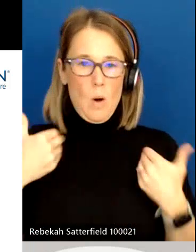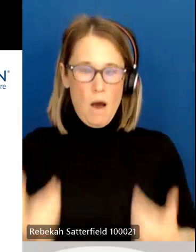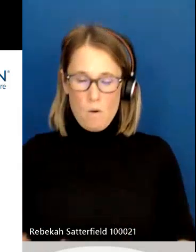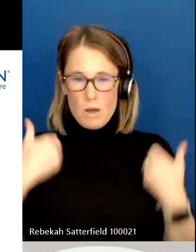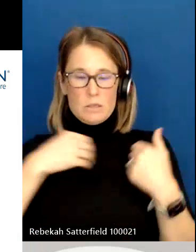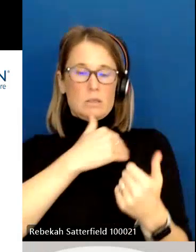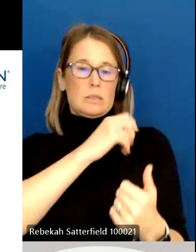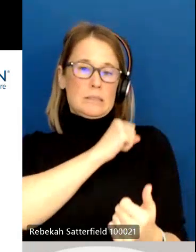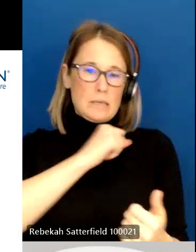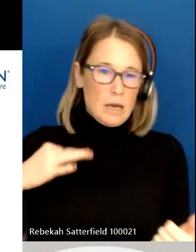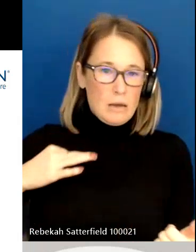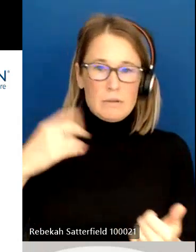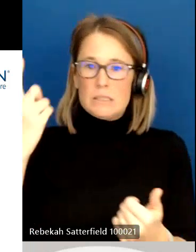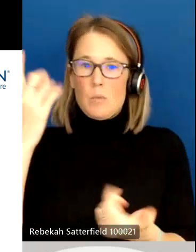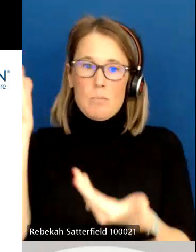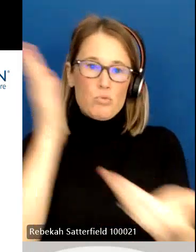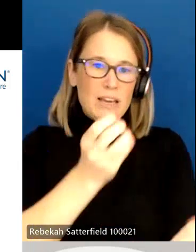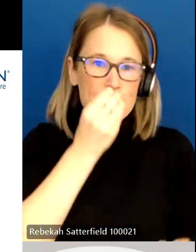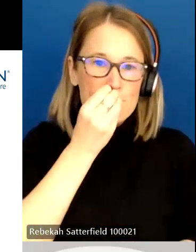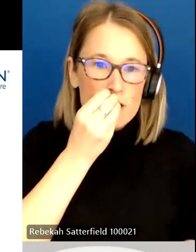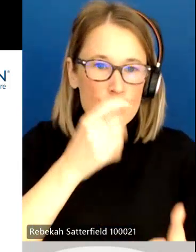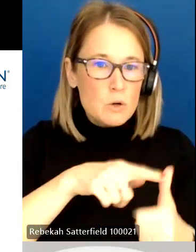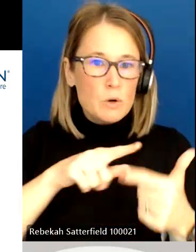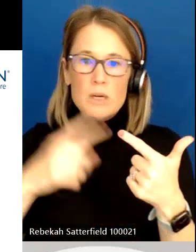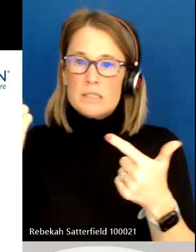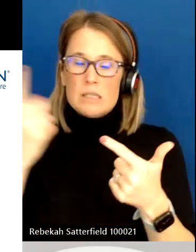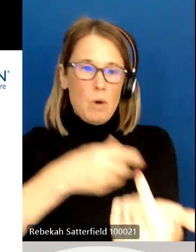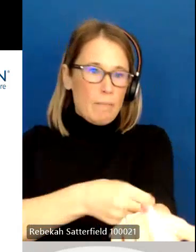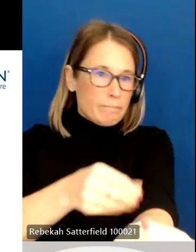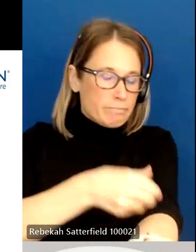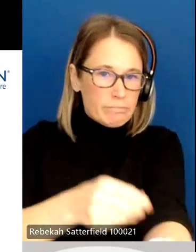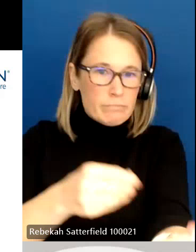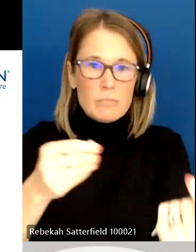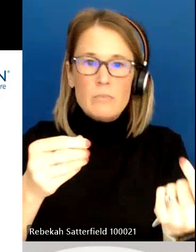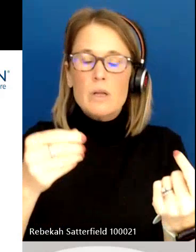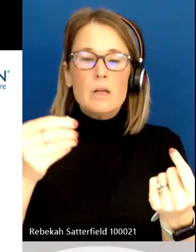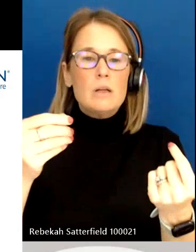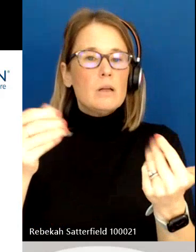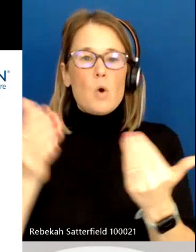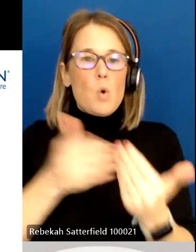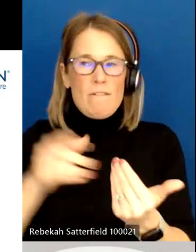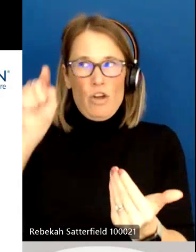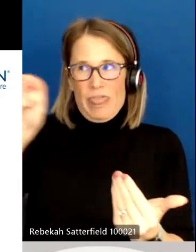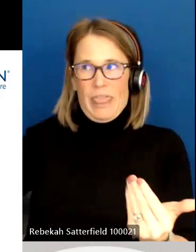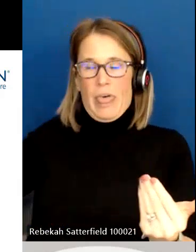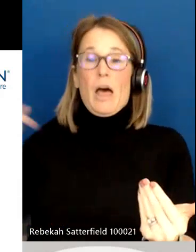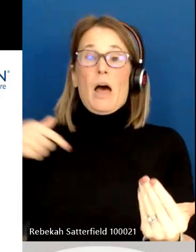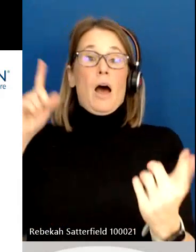trays I would go and see okay this pit person that I'm going to see needs language assistance